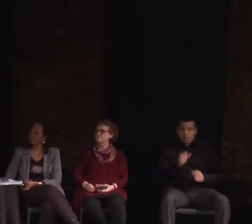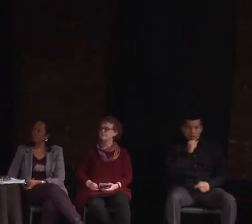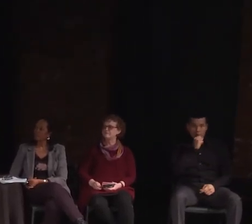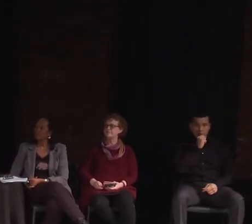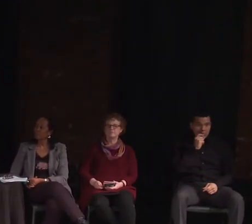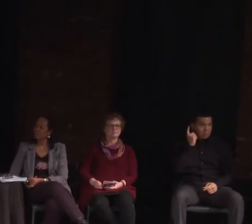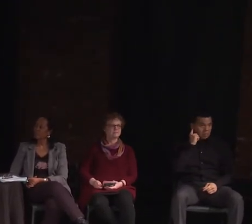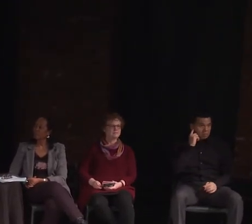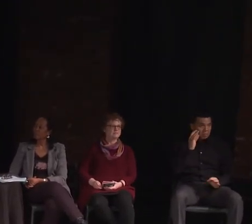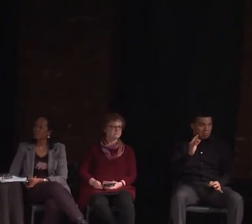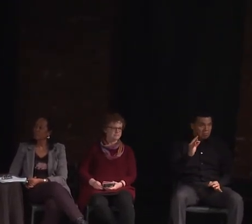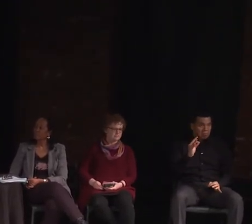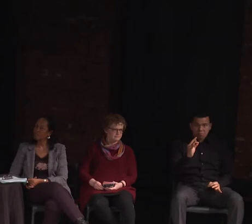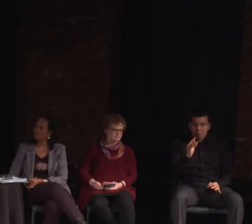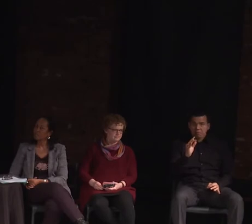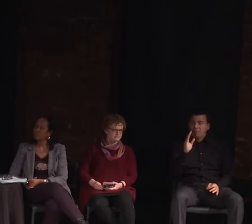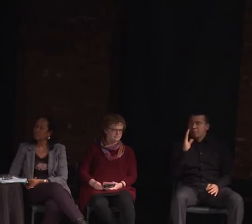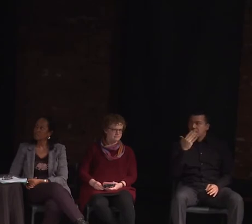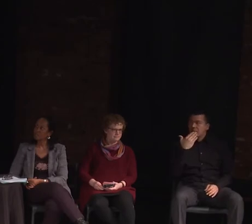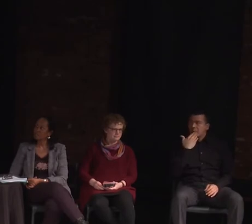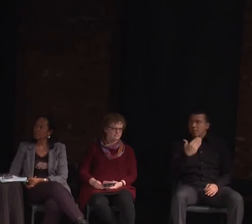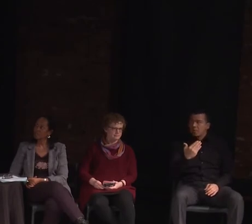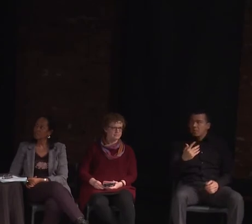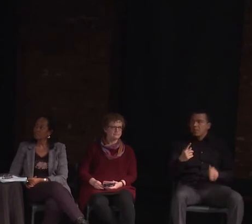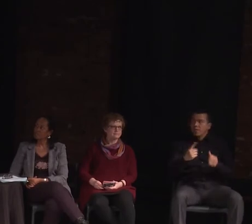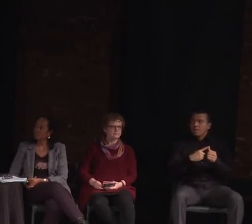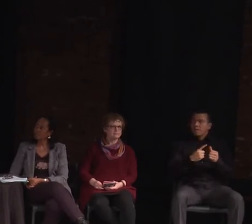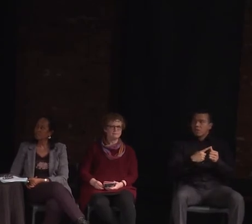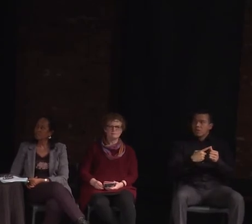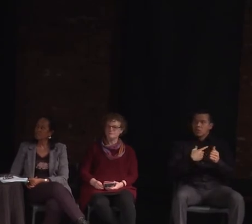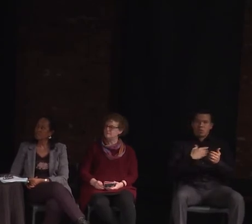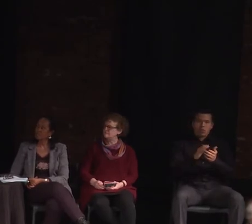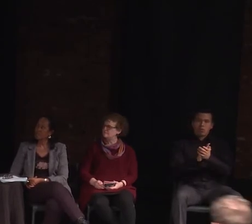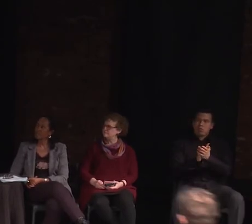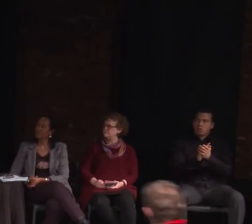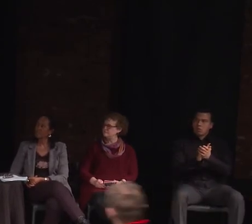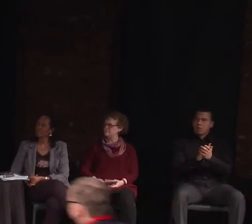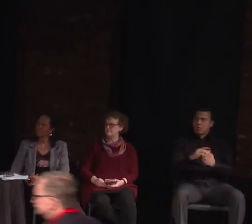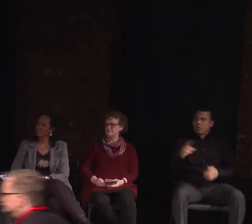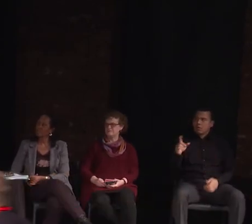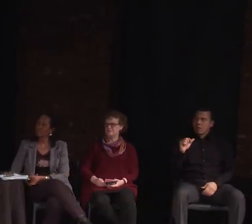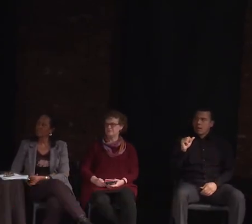First of all, I want to congratulate Lane and Alejandra and the entire team.